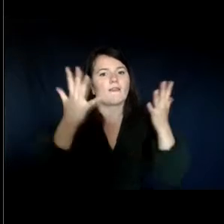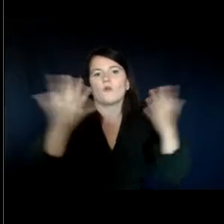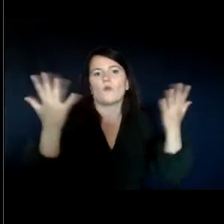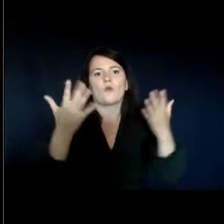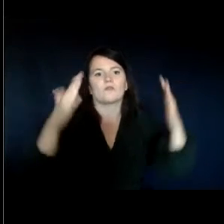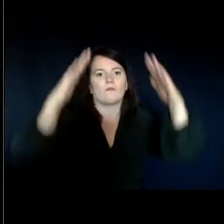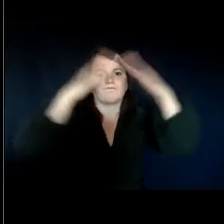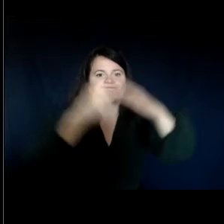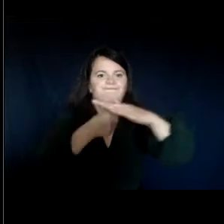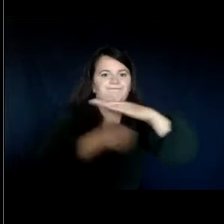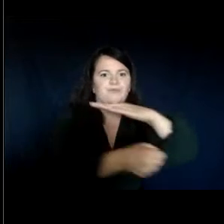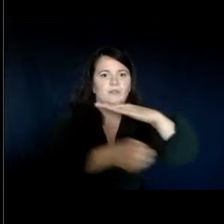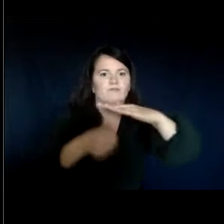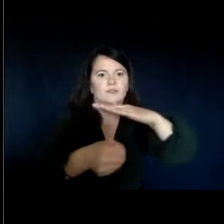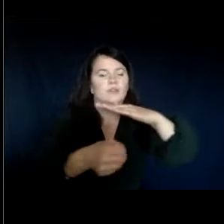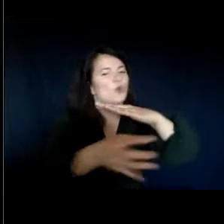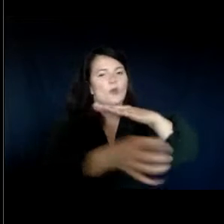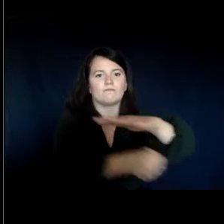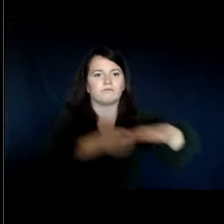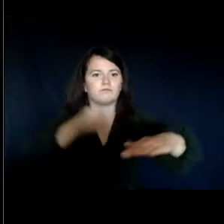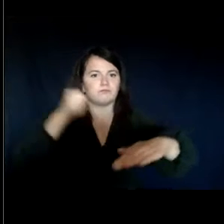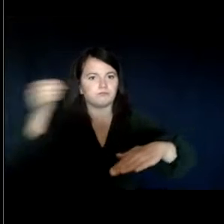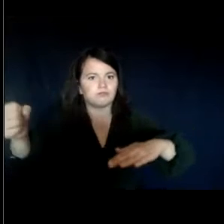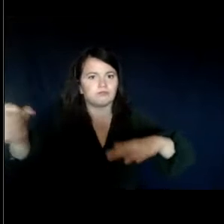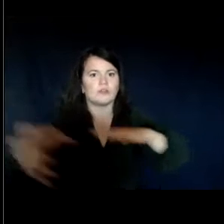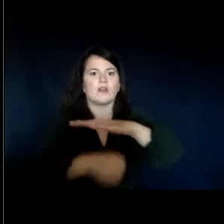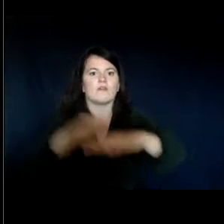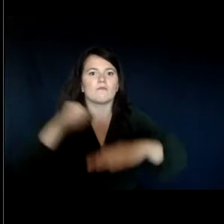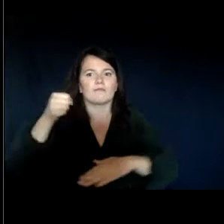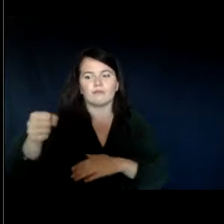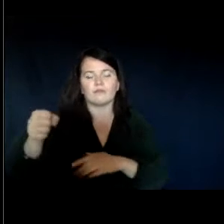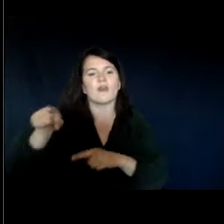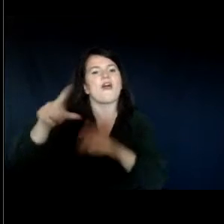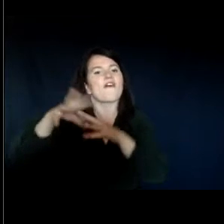Home and family care services is also a plan for long-term care.